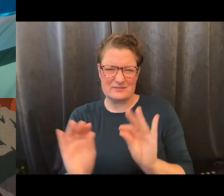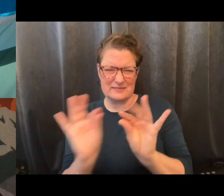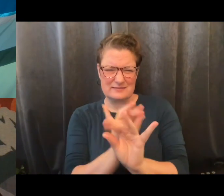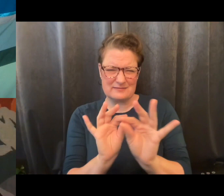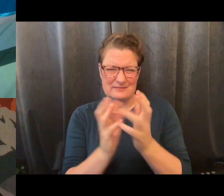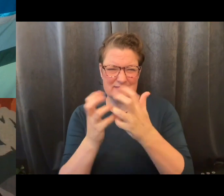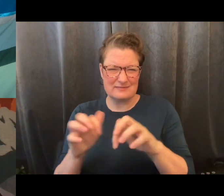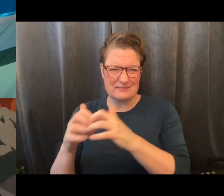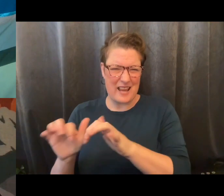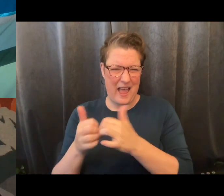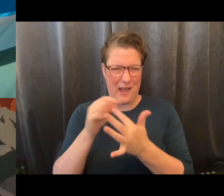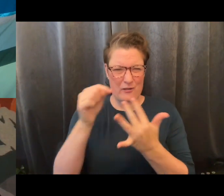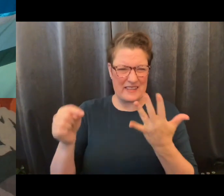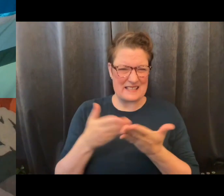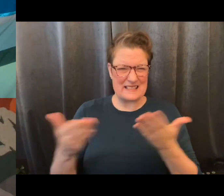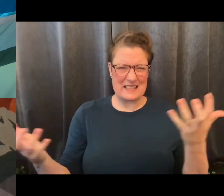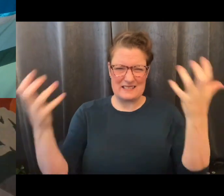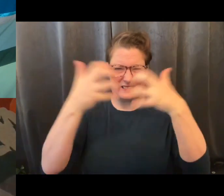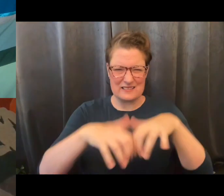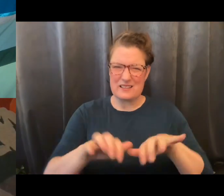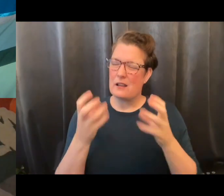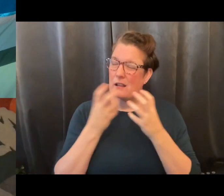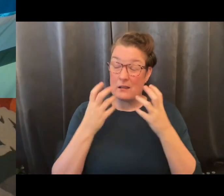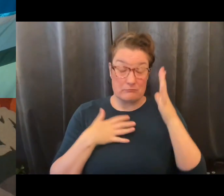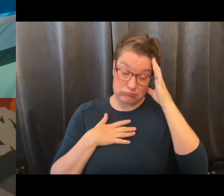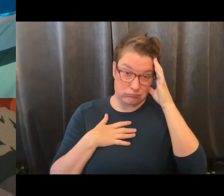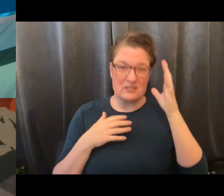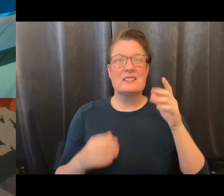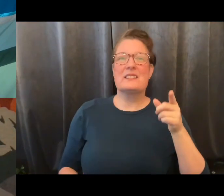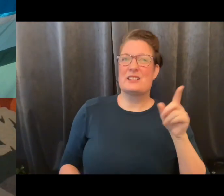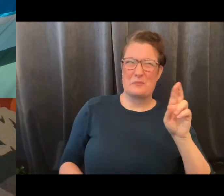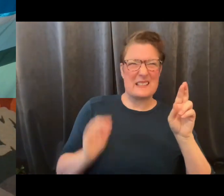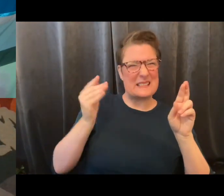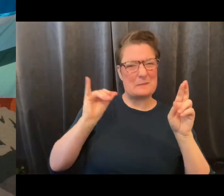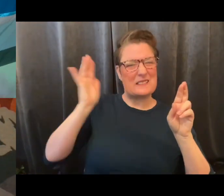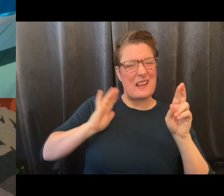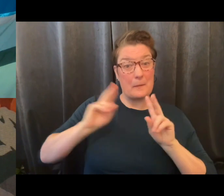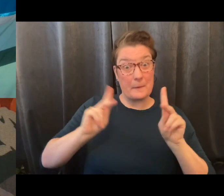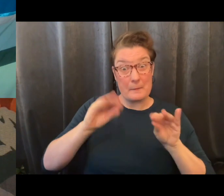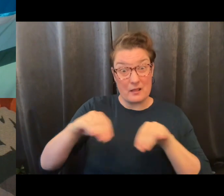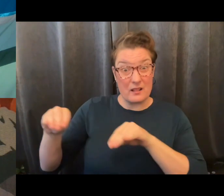fit together just blows my mind. But, um, Rebekah: It seems like people were really like listening, you know, in